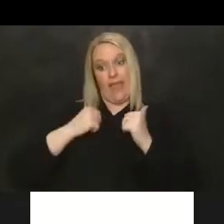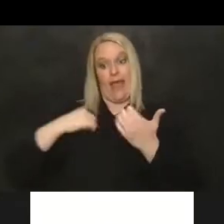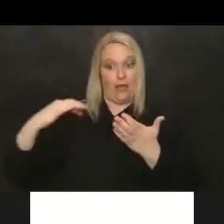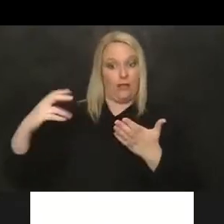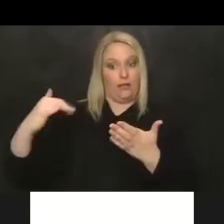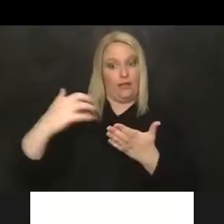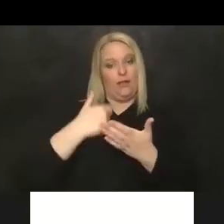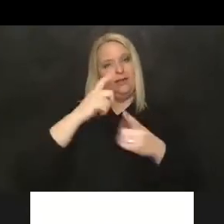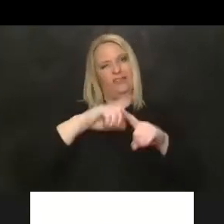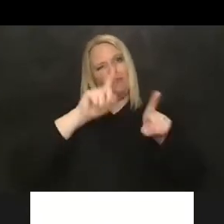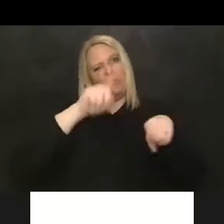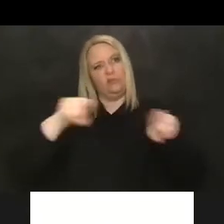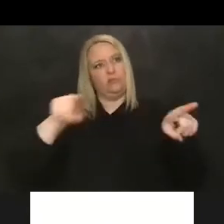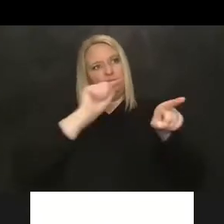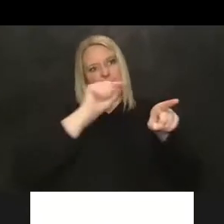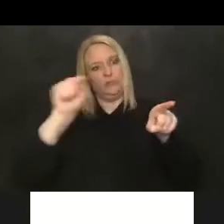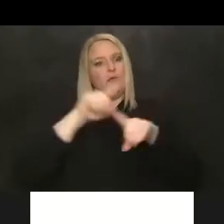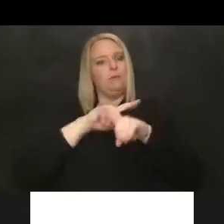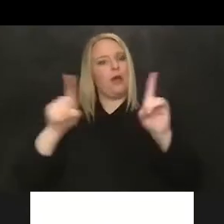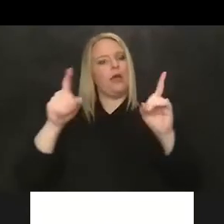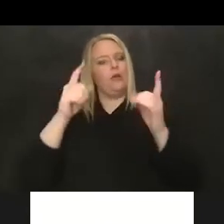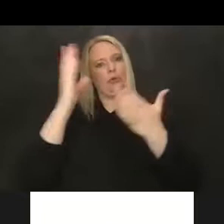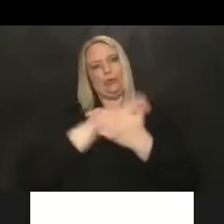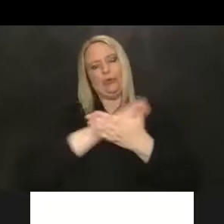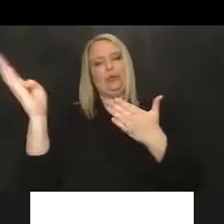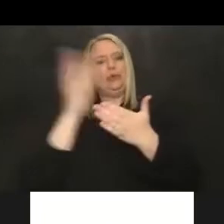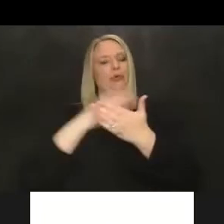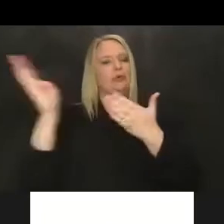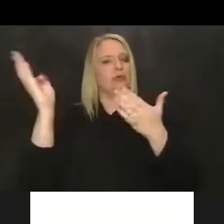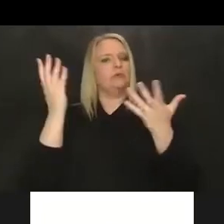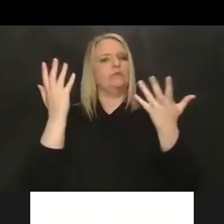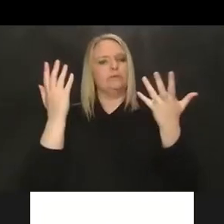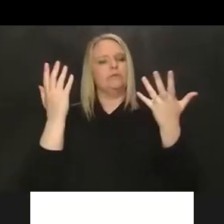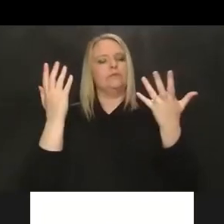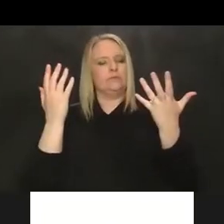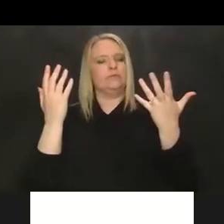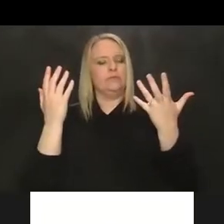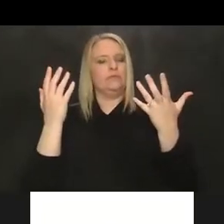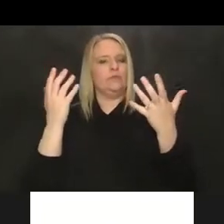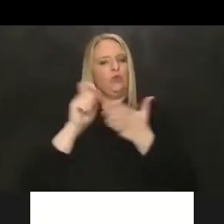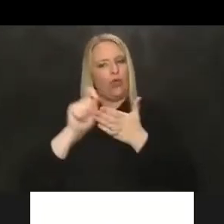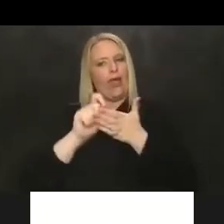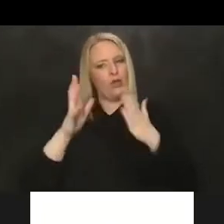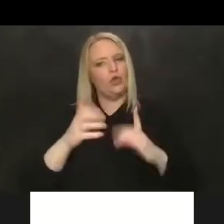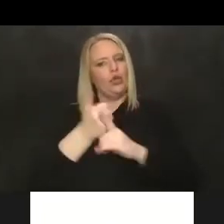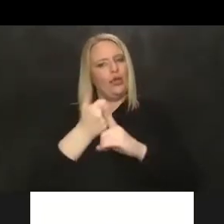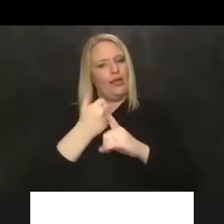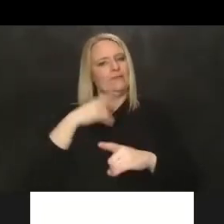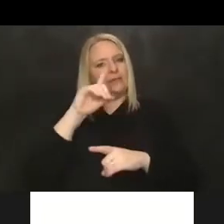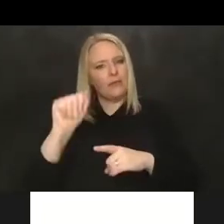sources, but there's been a really wide range of writers with disabilities, either in the things